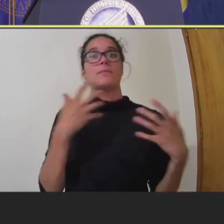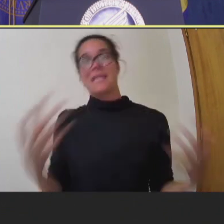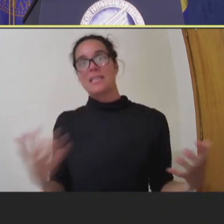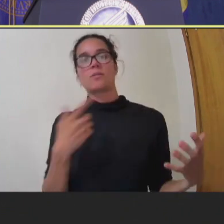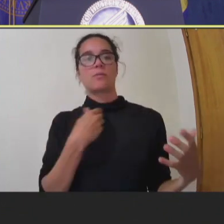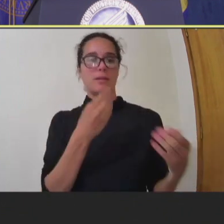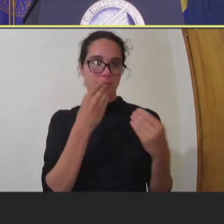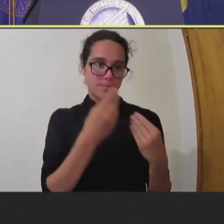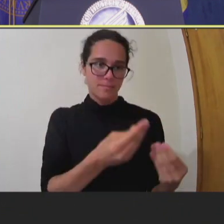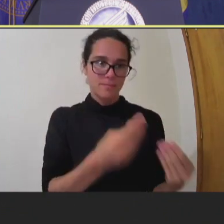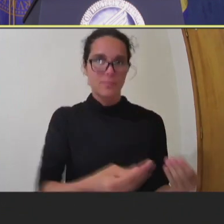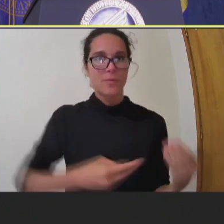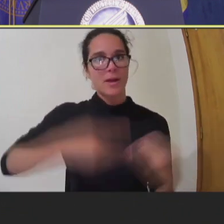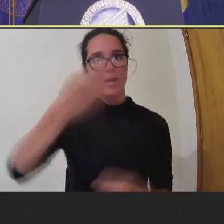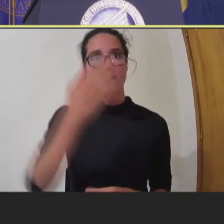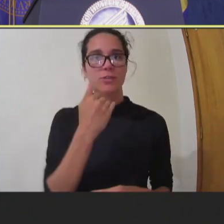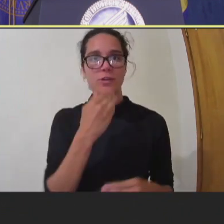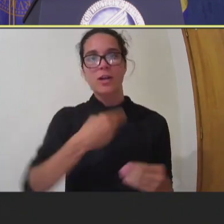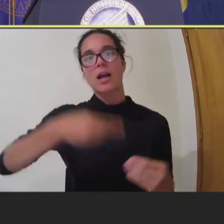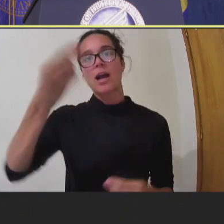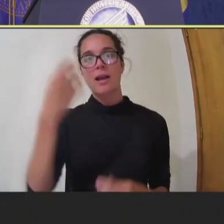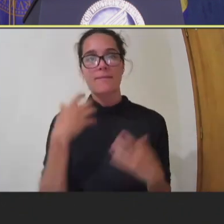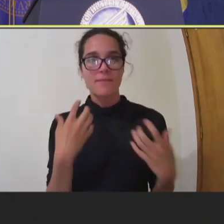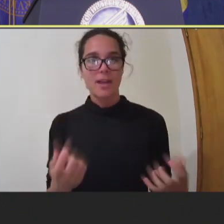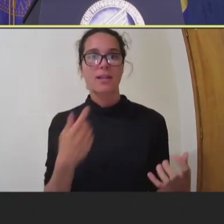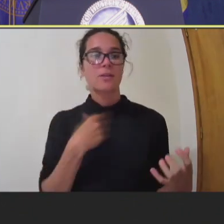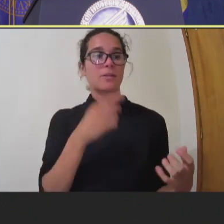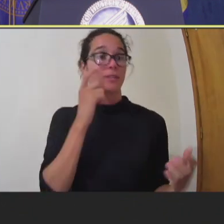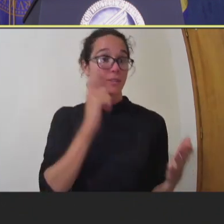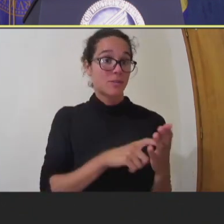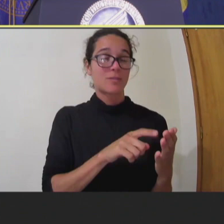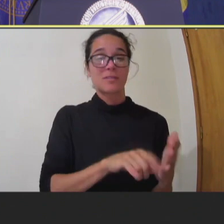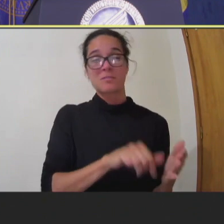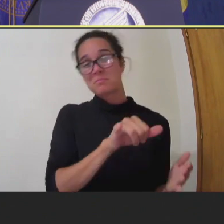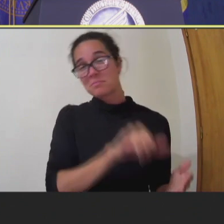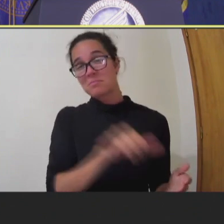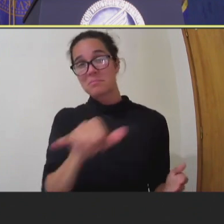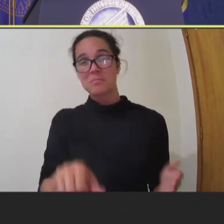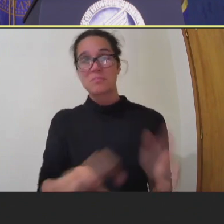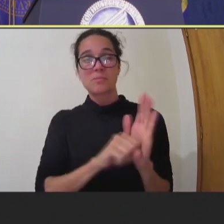of the characteristics we see in humans in similar states, meaning metabolic syndrome, so they become